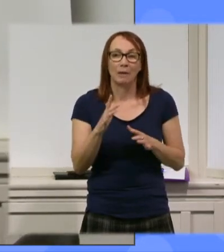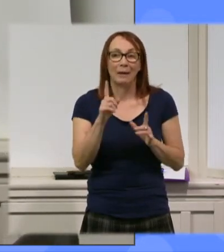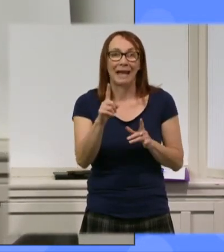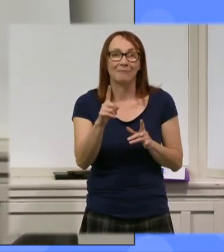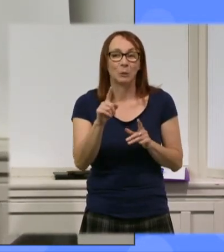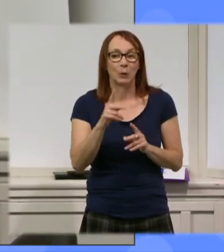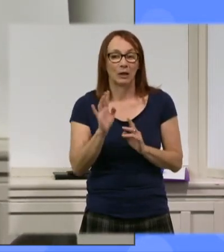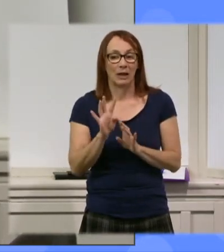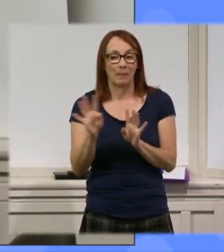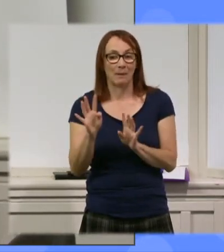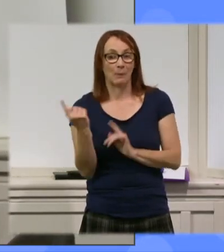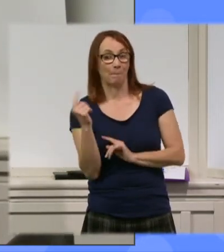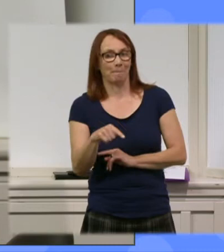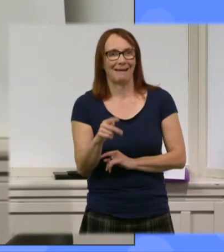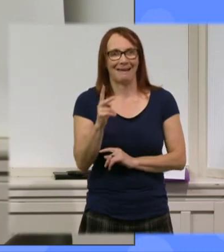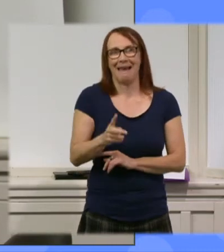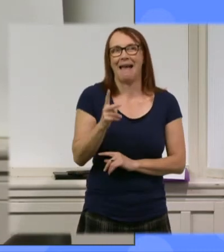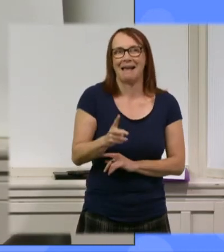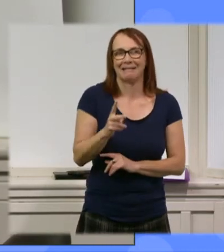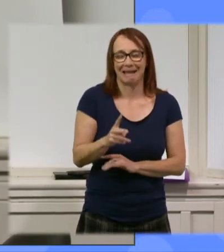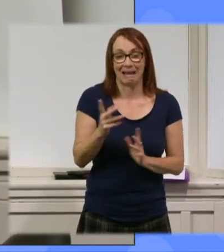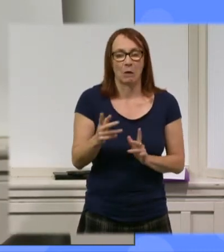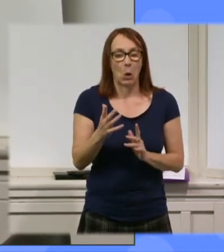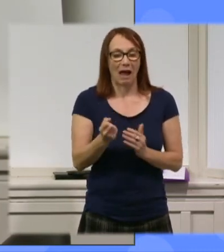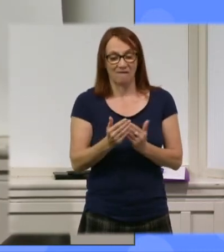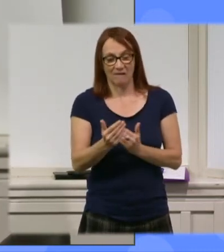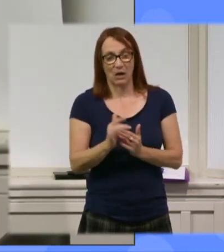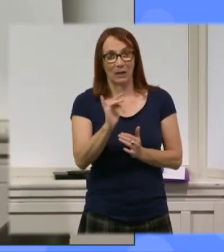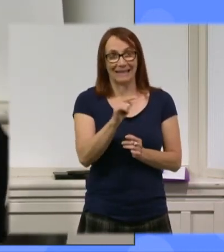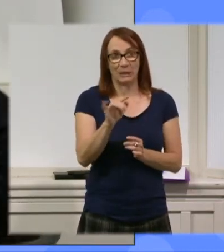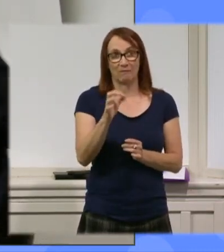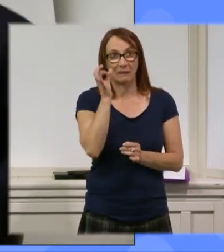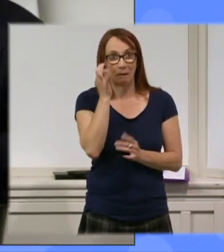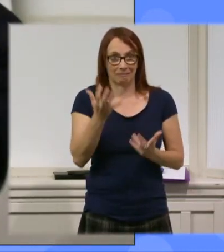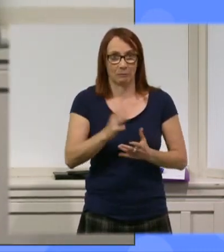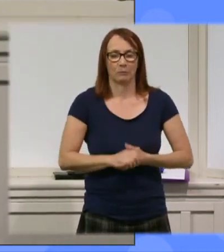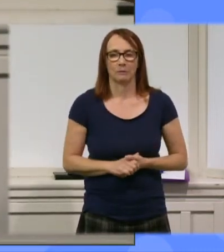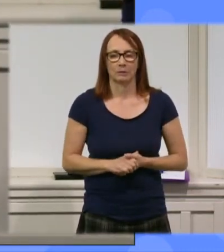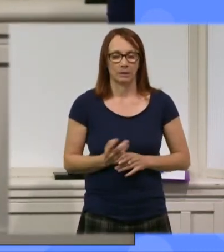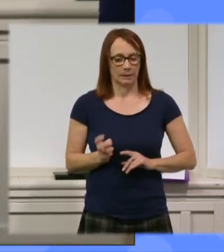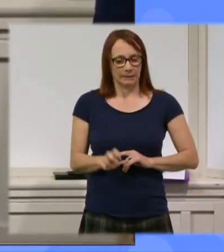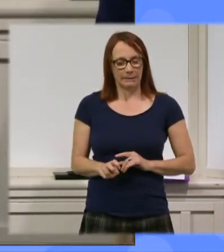another occasion we'll make the best of the next 10 50 minutes okay so I'm going to sit back down again I took they invite you to ask your